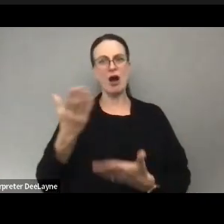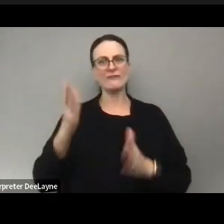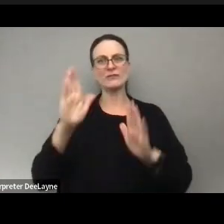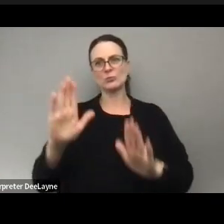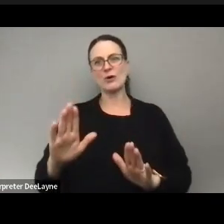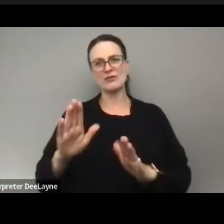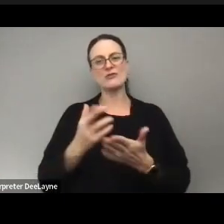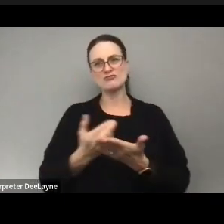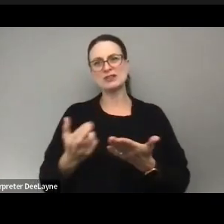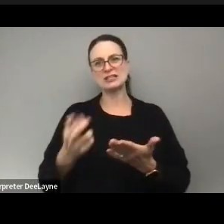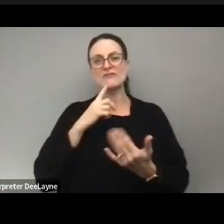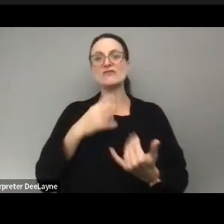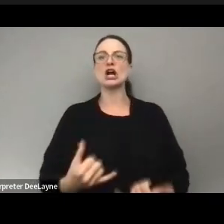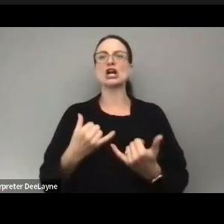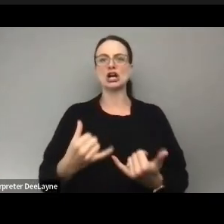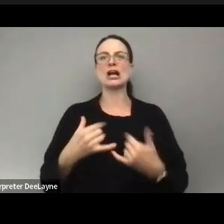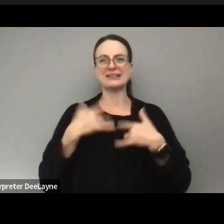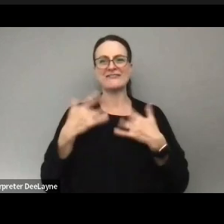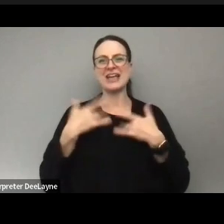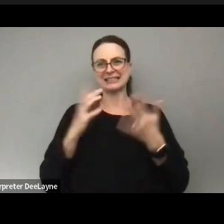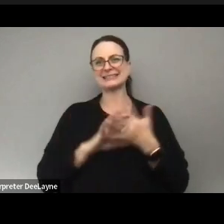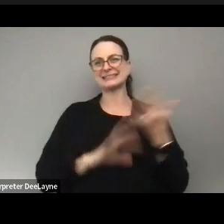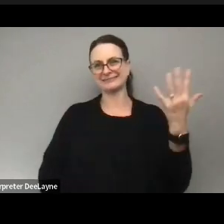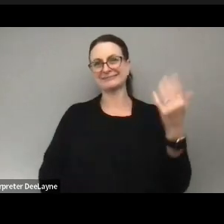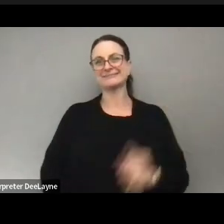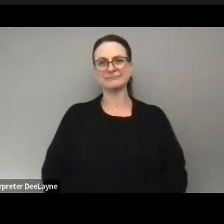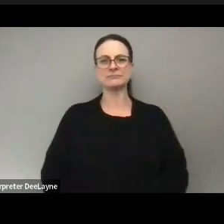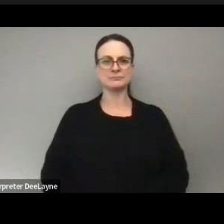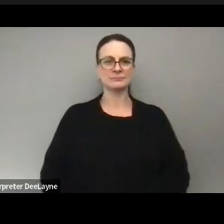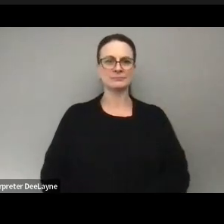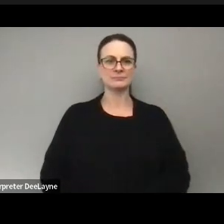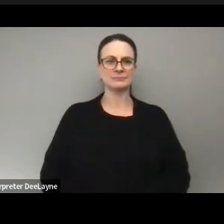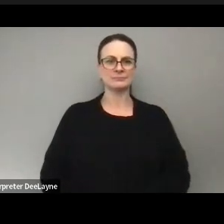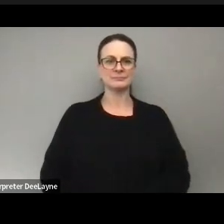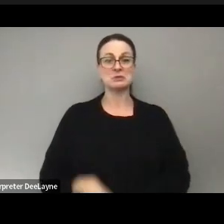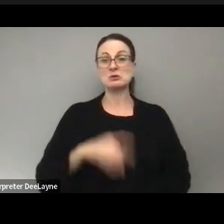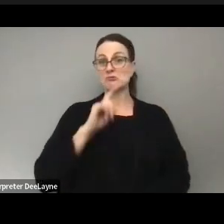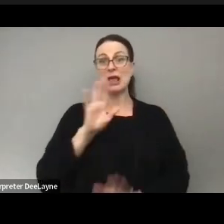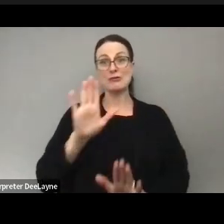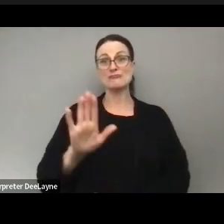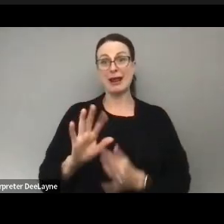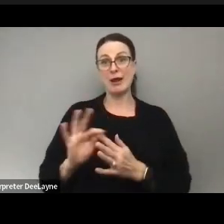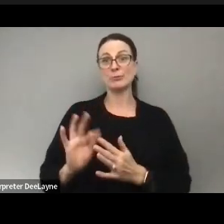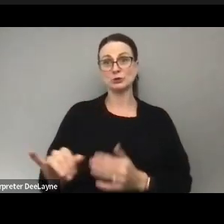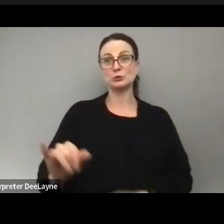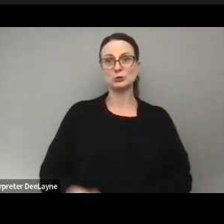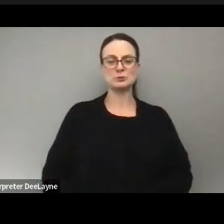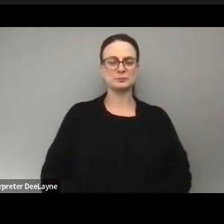like for current events and things like that. So that that can be a really great option as well